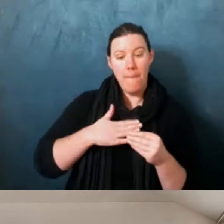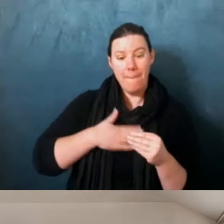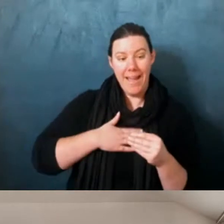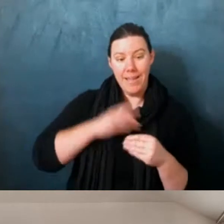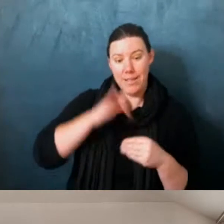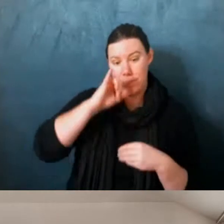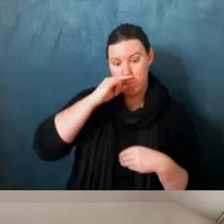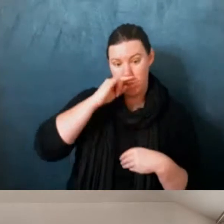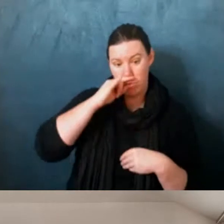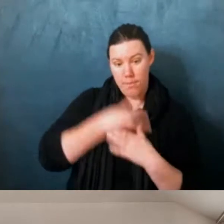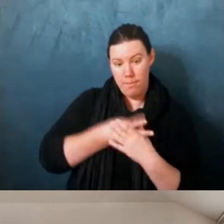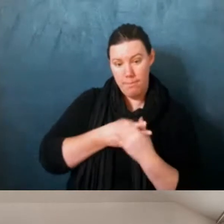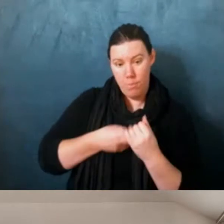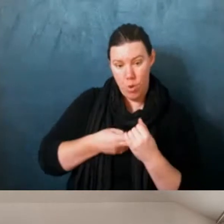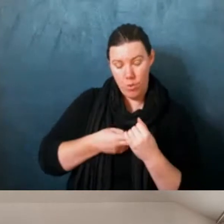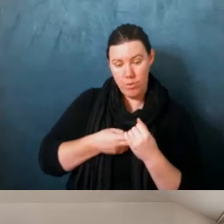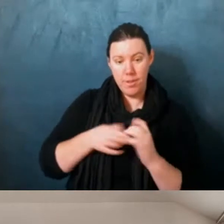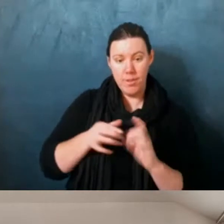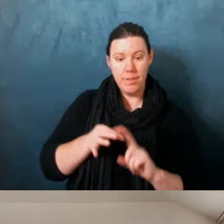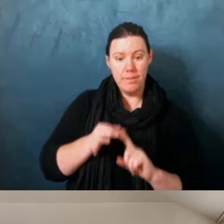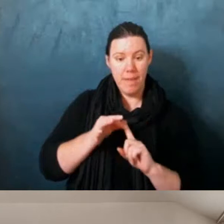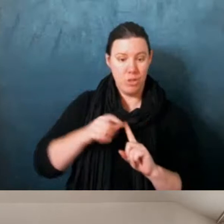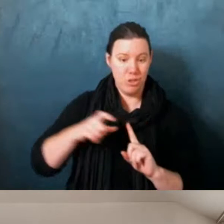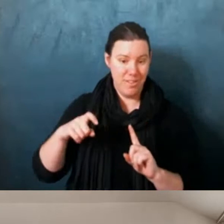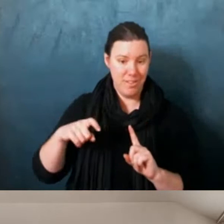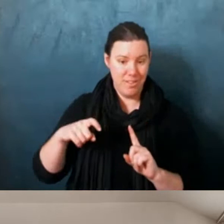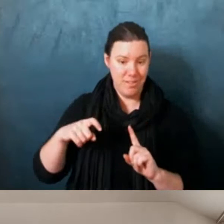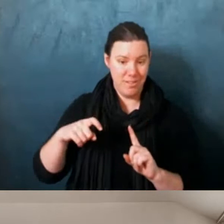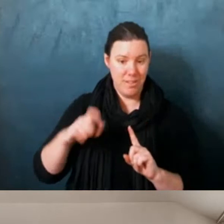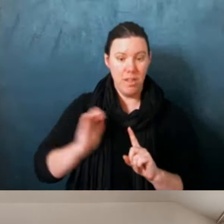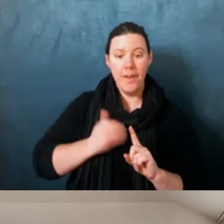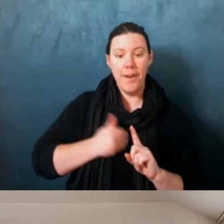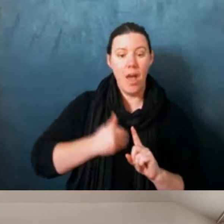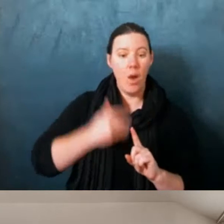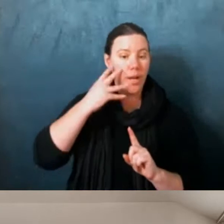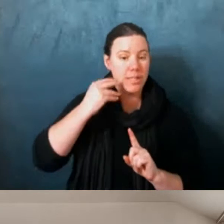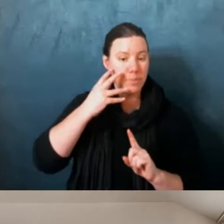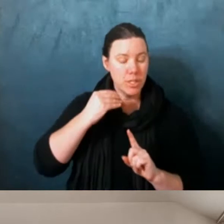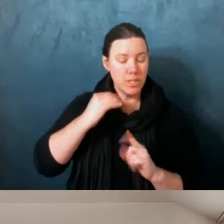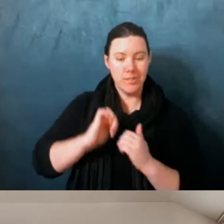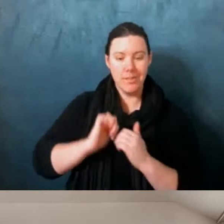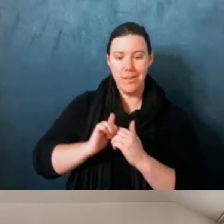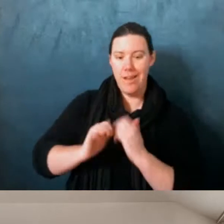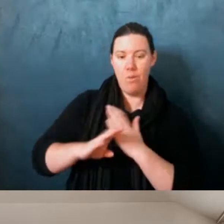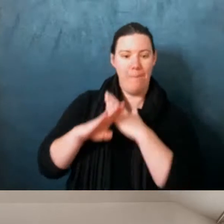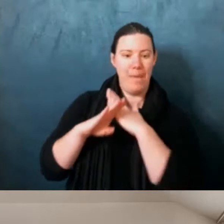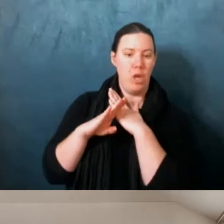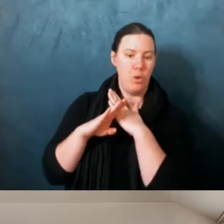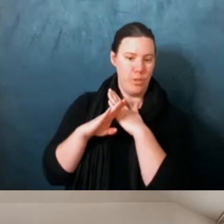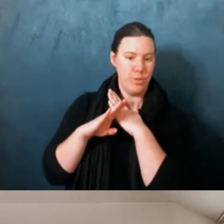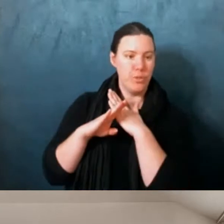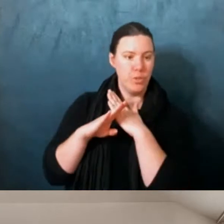and the barriers that we're seeing, because I feel that if they're impacting us,